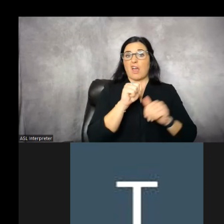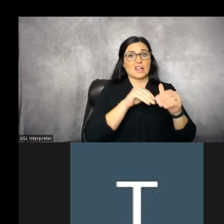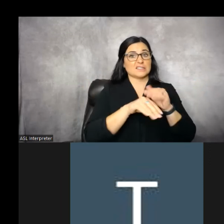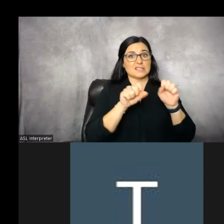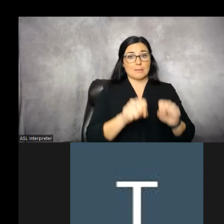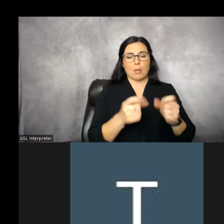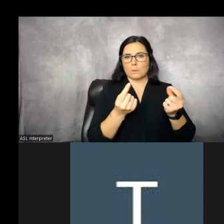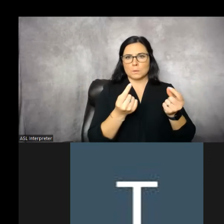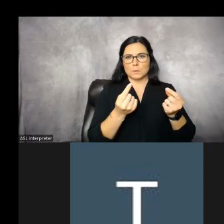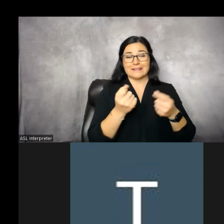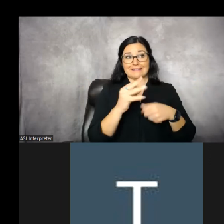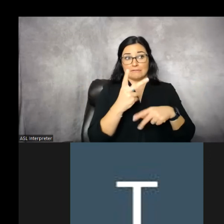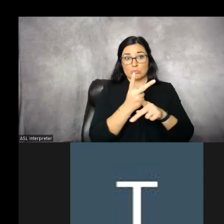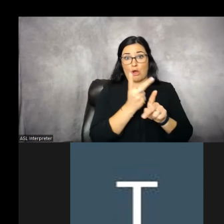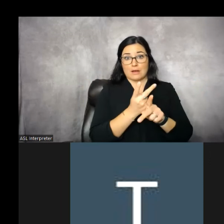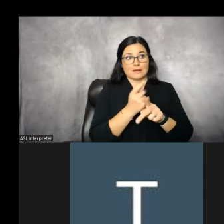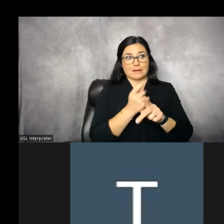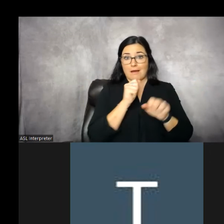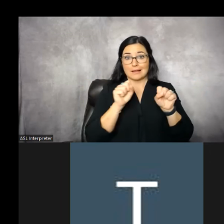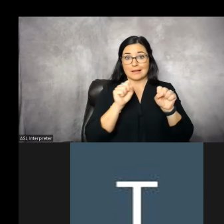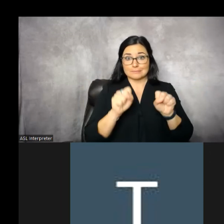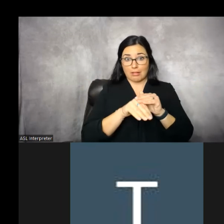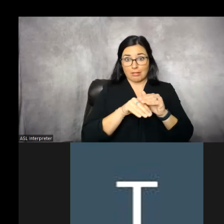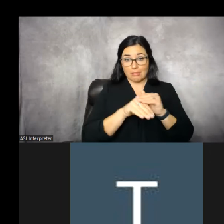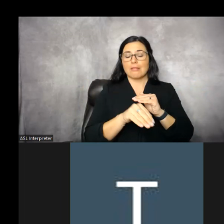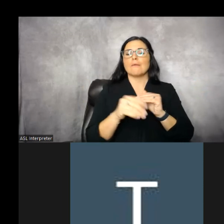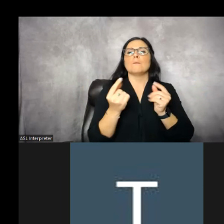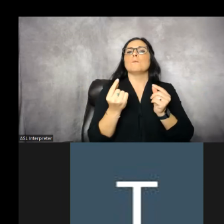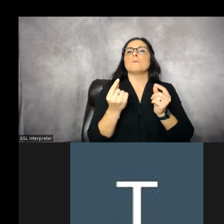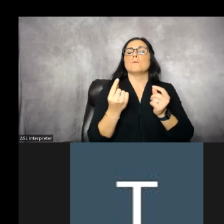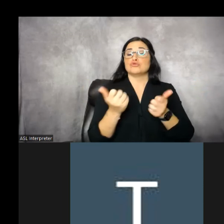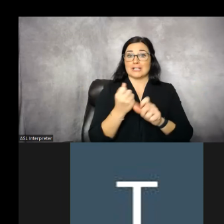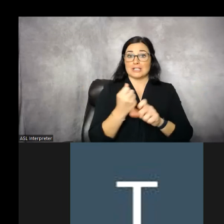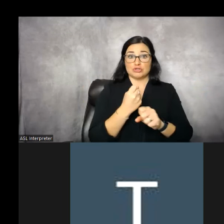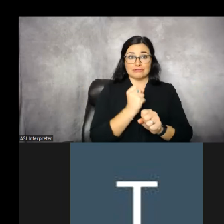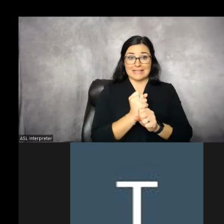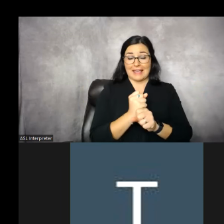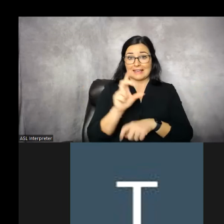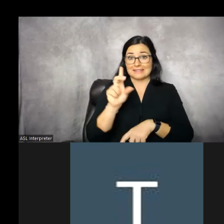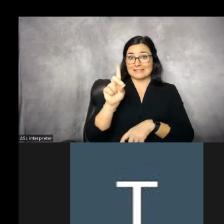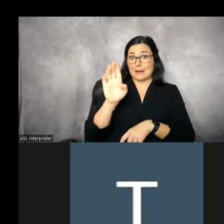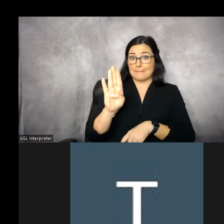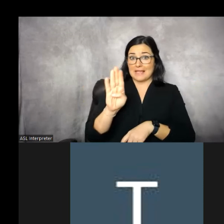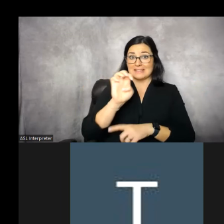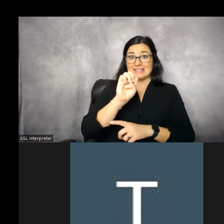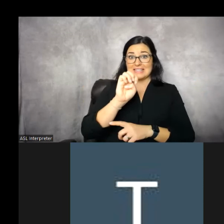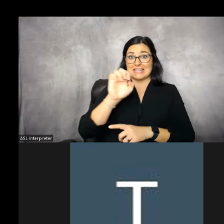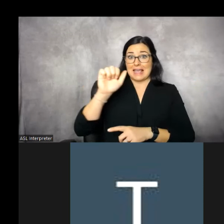or is not accessible, then are we looking at trying to create a database of EEAAPs so that everybody is not trying